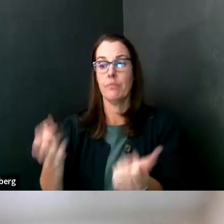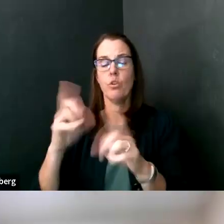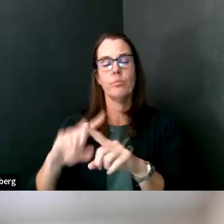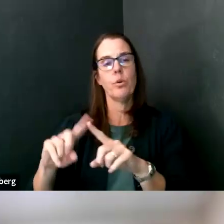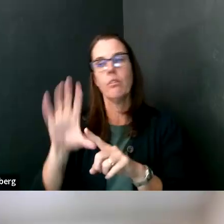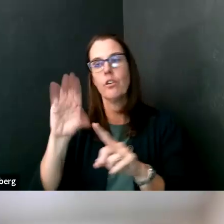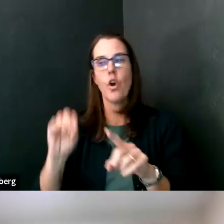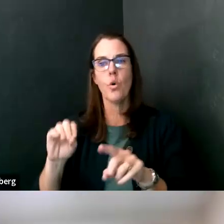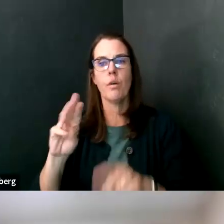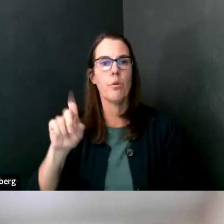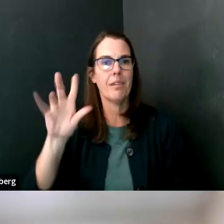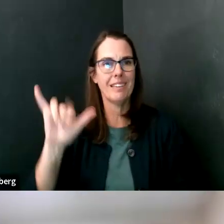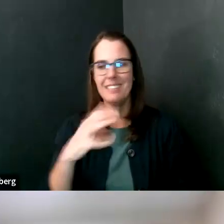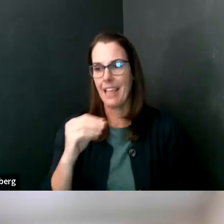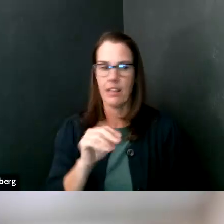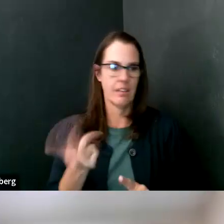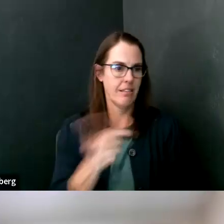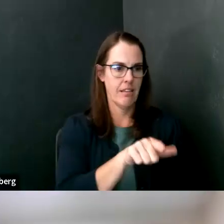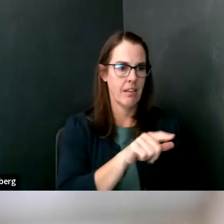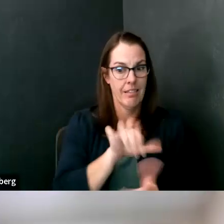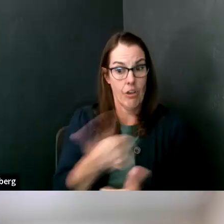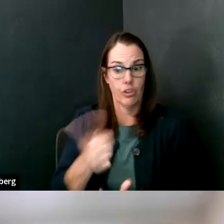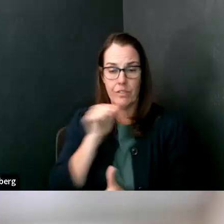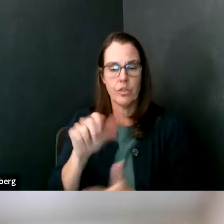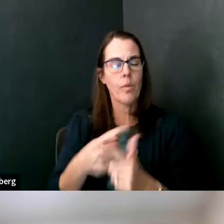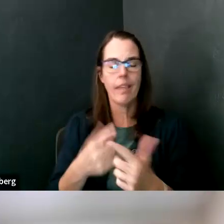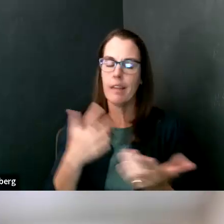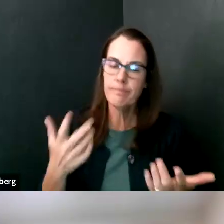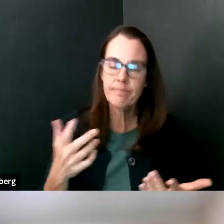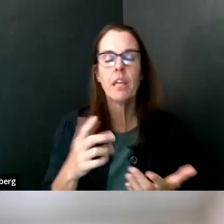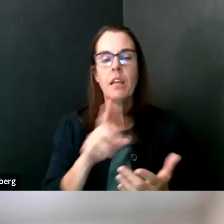its alternatives don't. Calling them alternatives overstates what they actually offer. And this